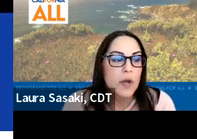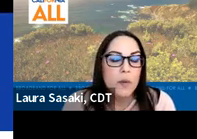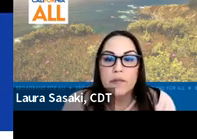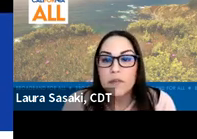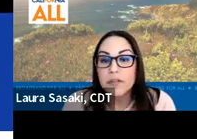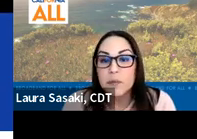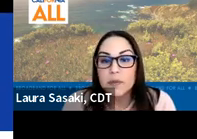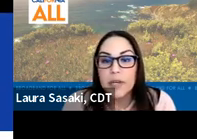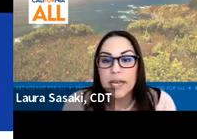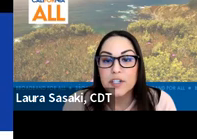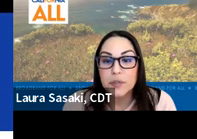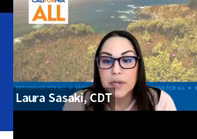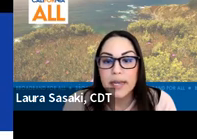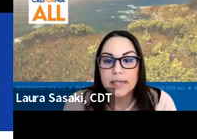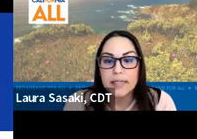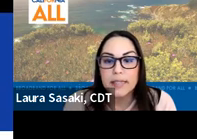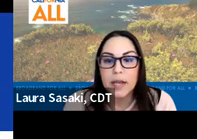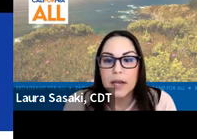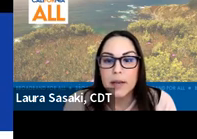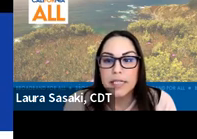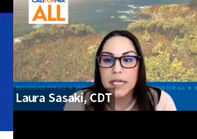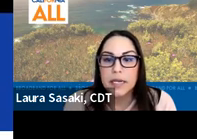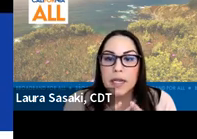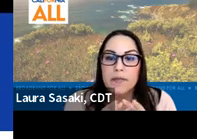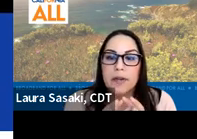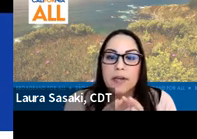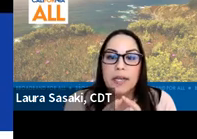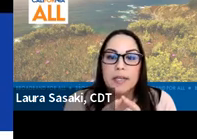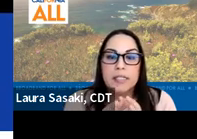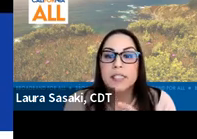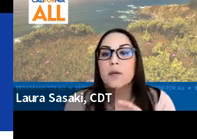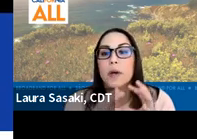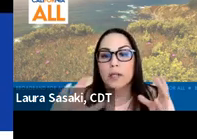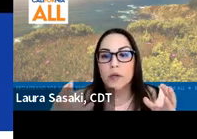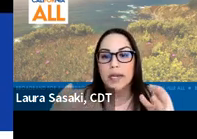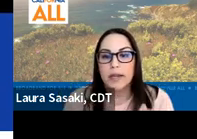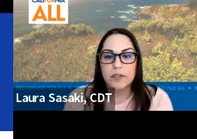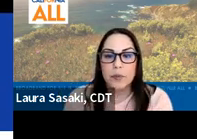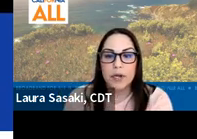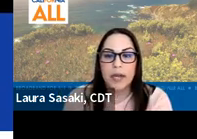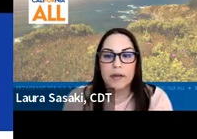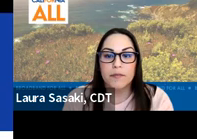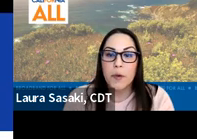one of the things that we're looking at doing is taking kind of a statewide look and inventory of